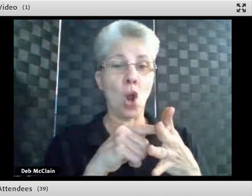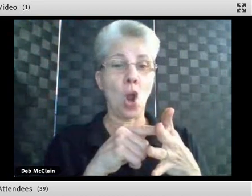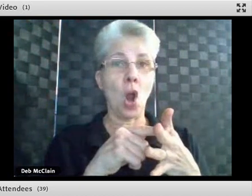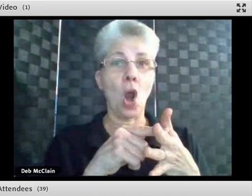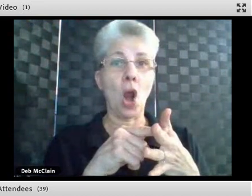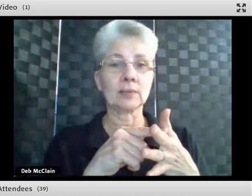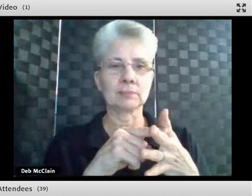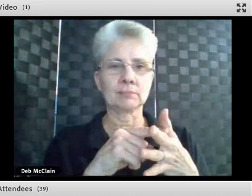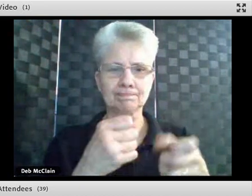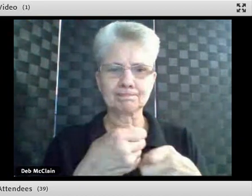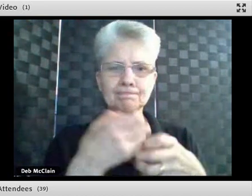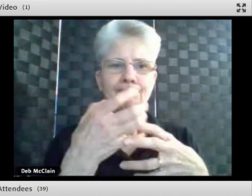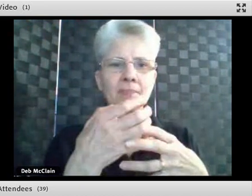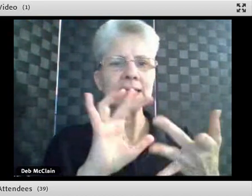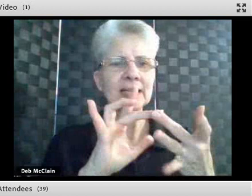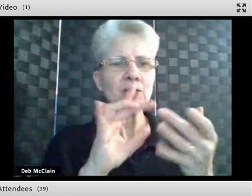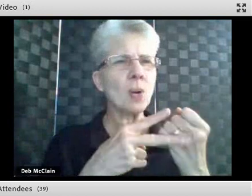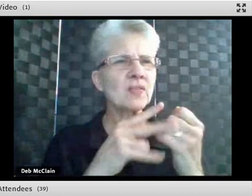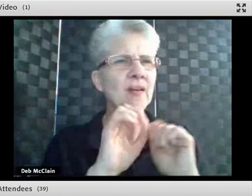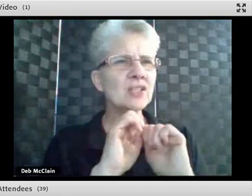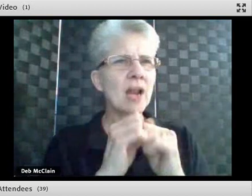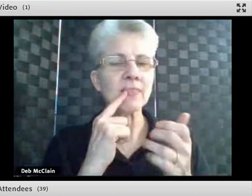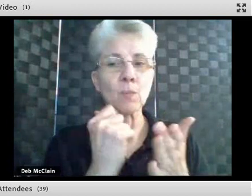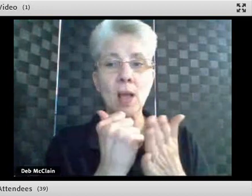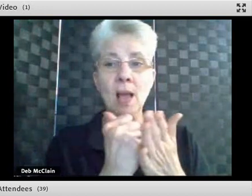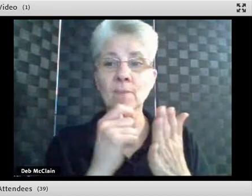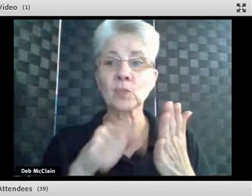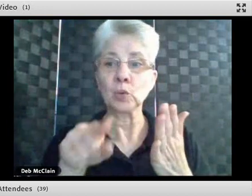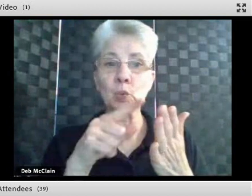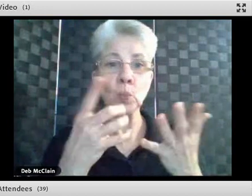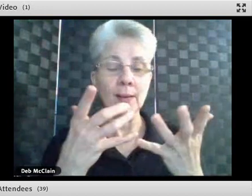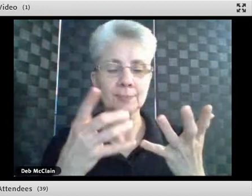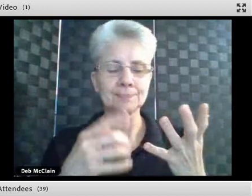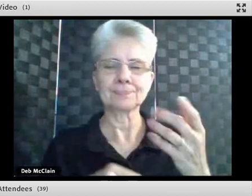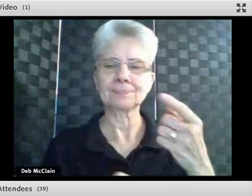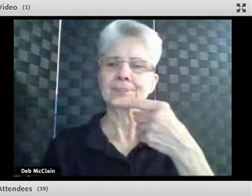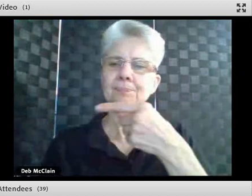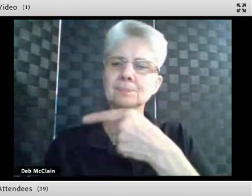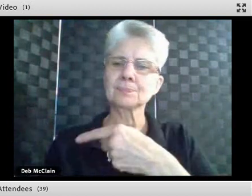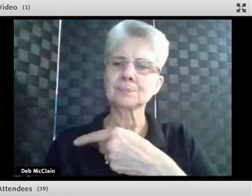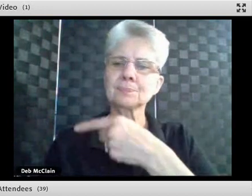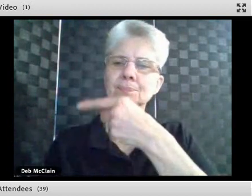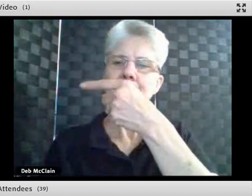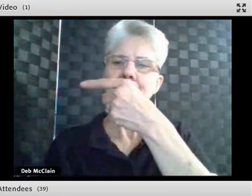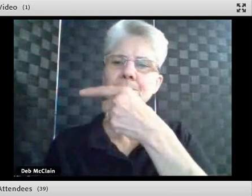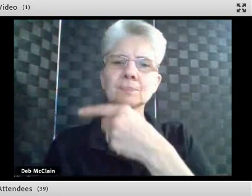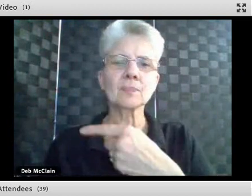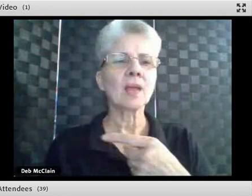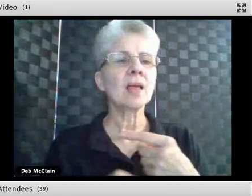the path of digital preservation that will be helpful to you? So the Digital Preservation Coalition Handbook,